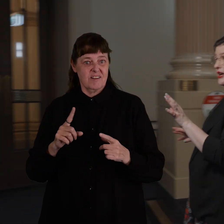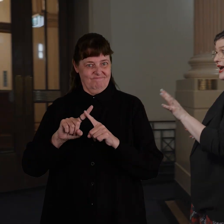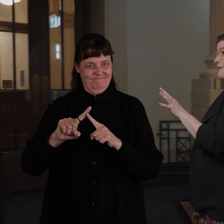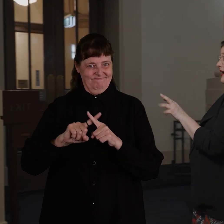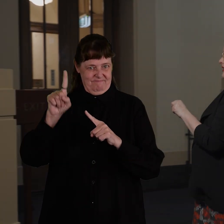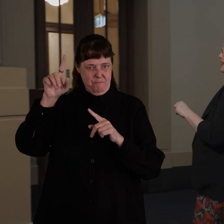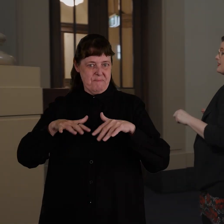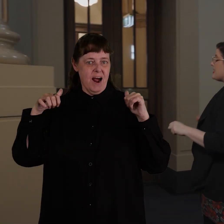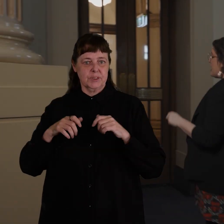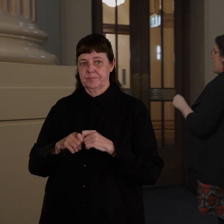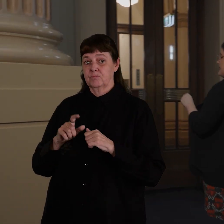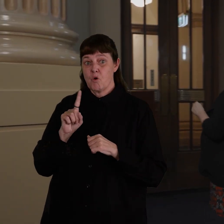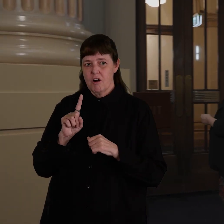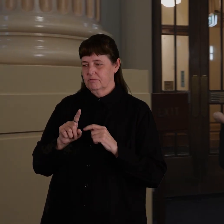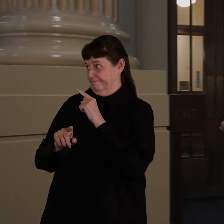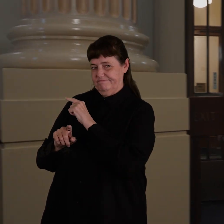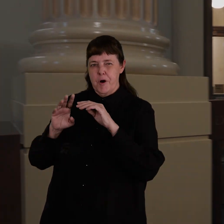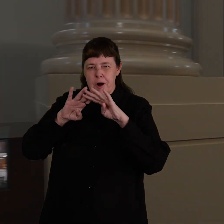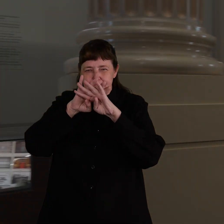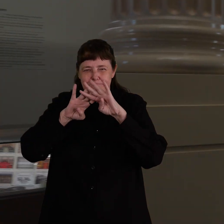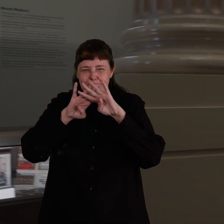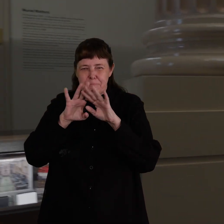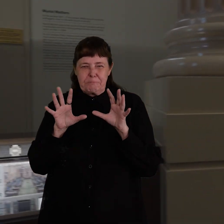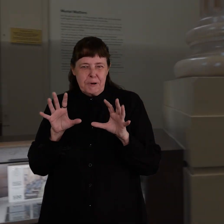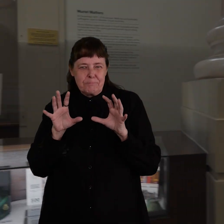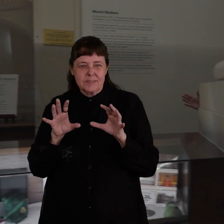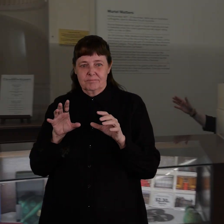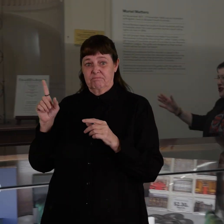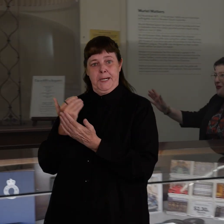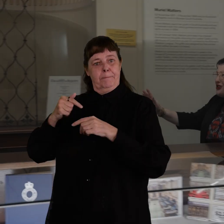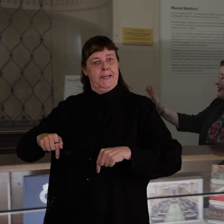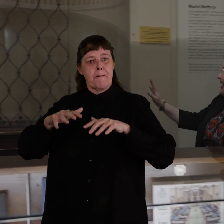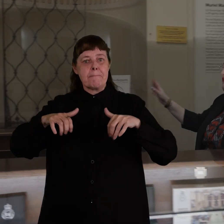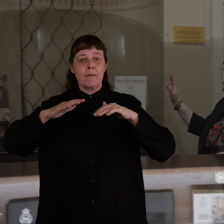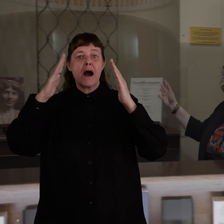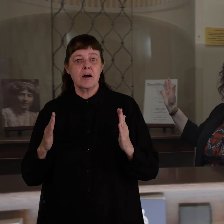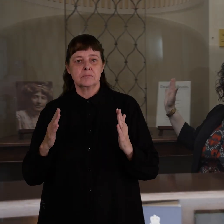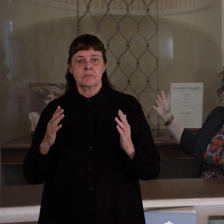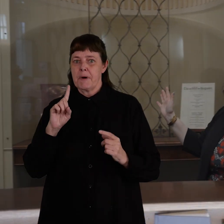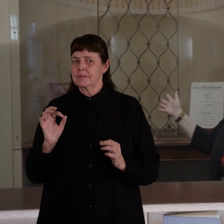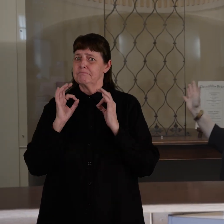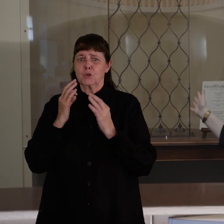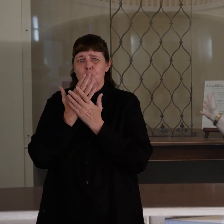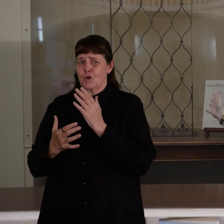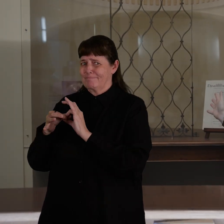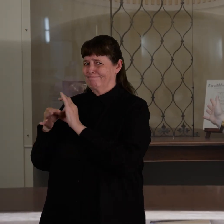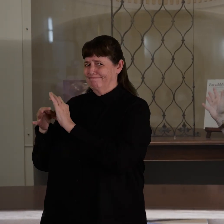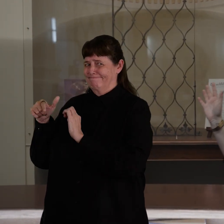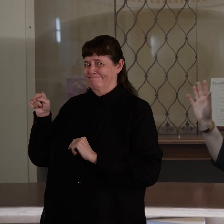UK Parliament. It's a grille and it's a strange object to have featured inside a Parliament house,